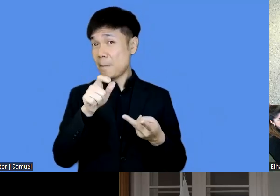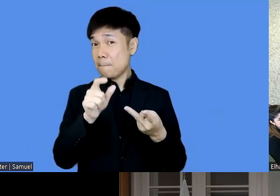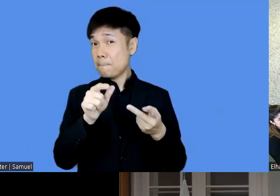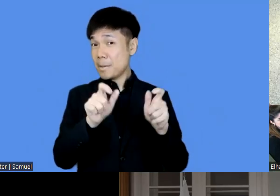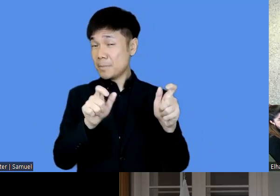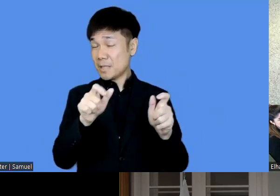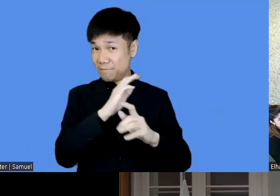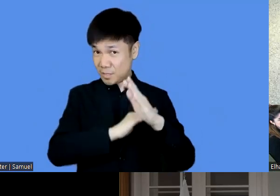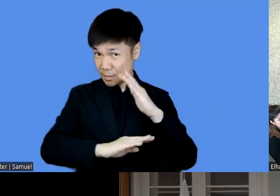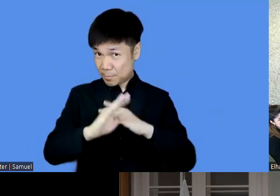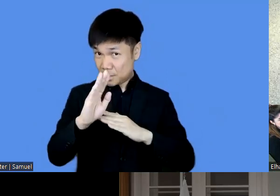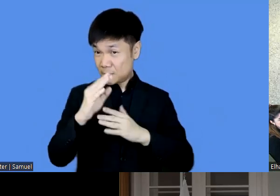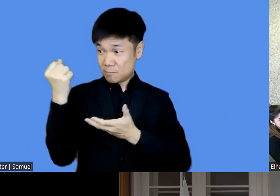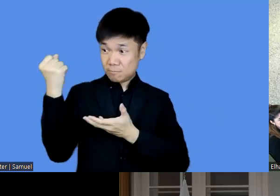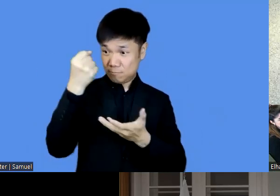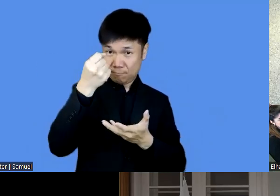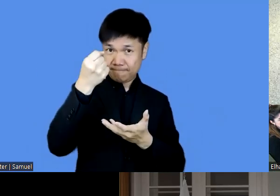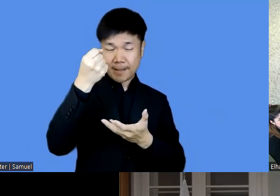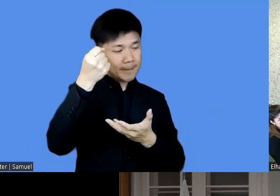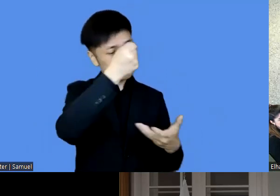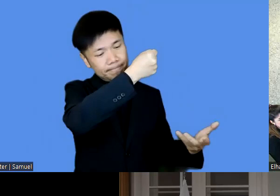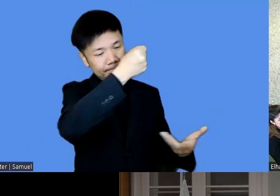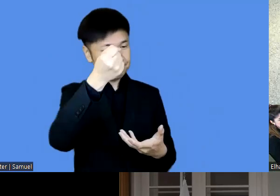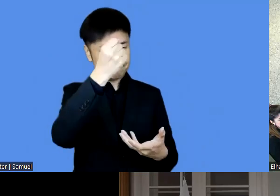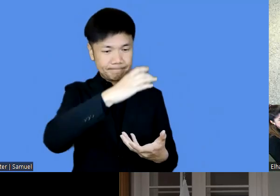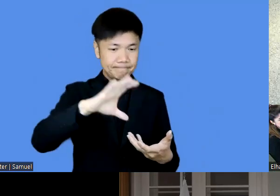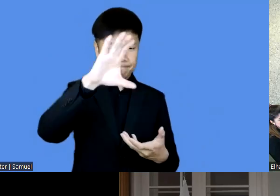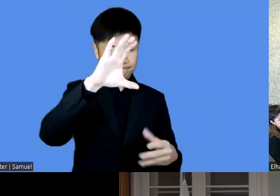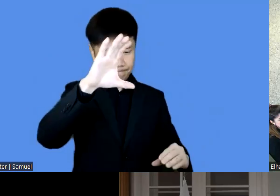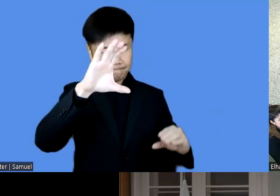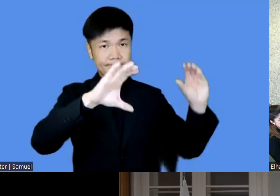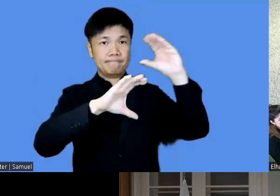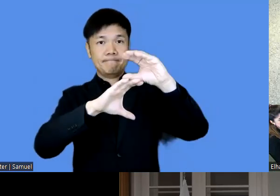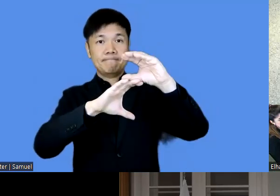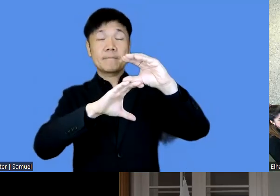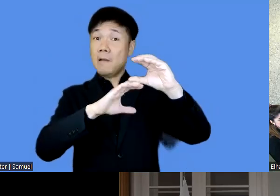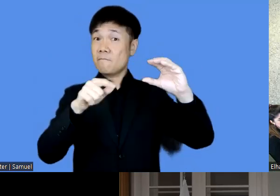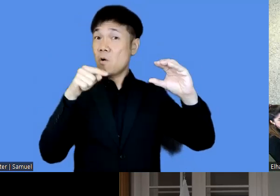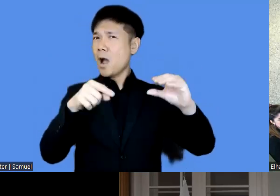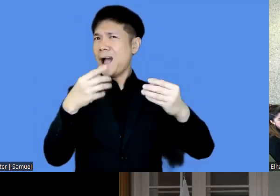So there wasn't any sort of global guidance, and I think this is for somebody like me who